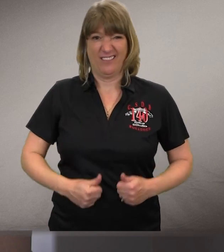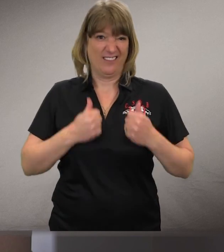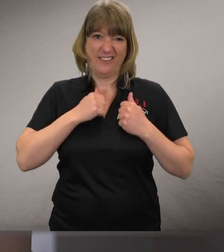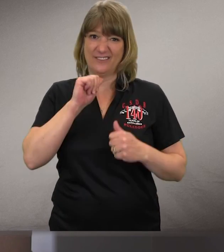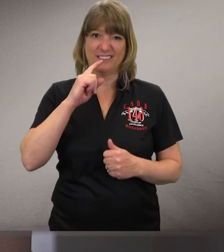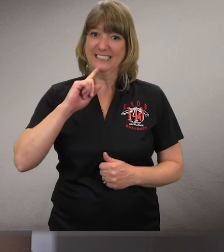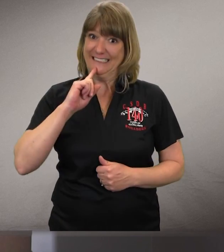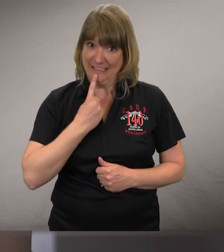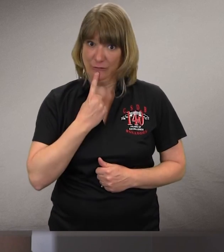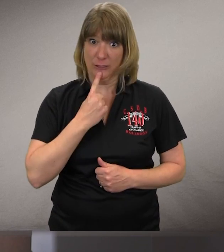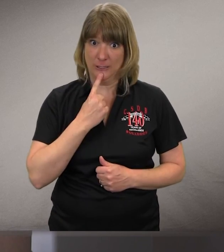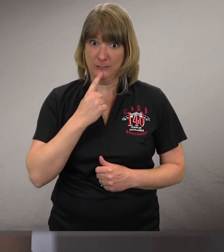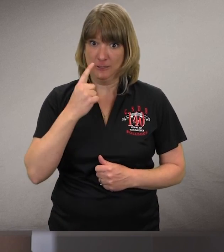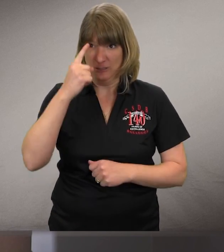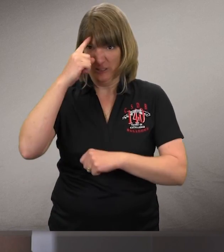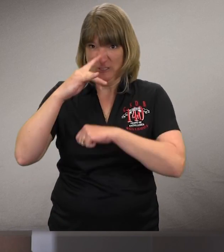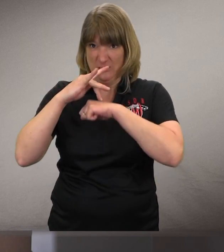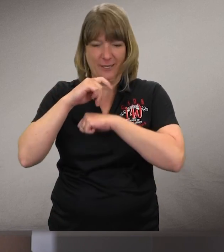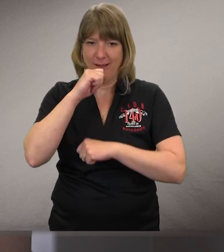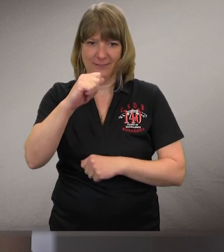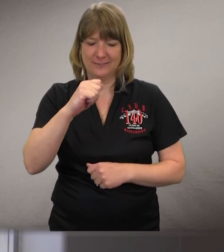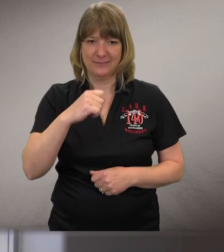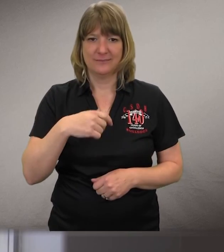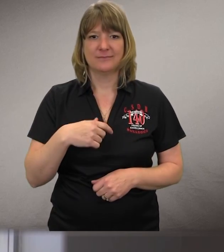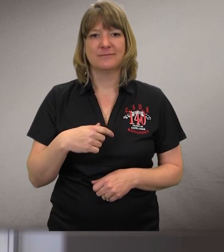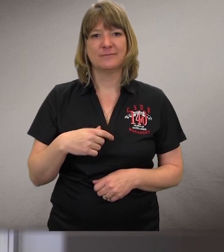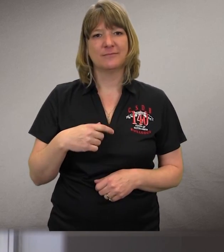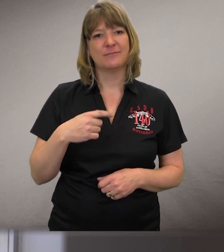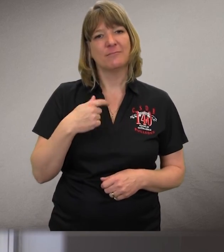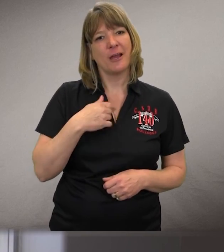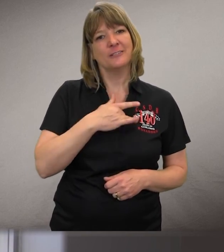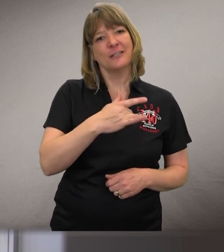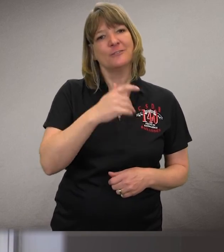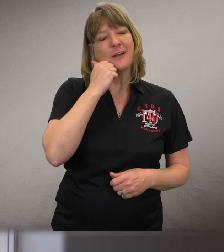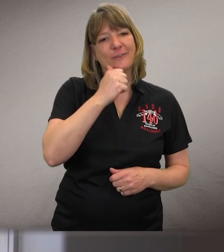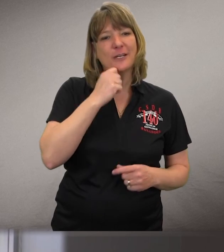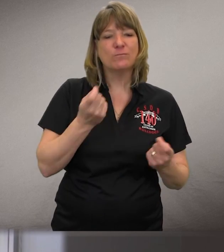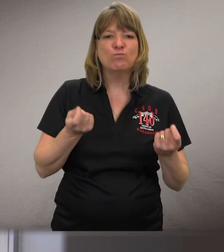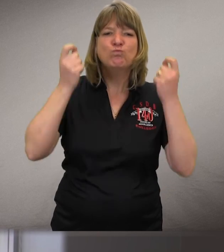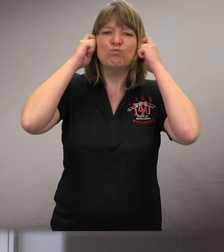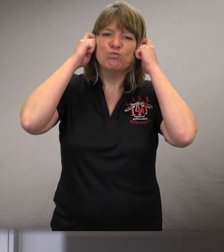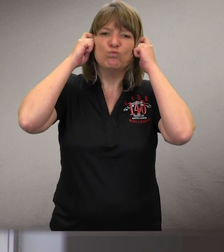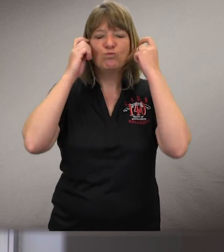and don't take life too serious. [Laugh] Every day I usually always have my headphones in.